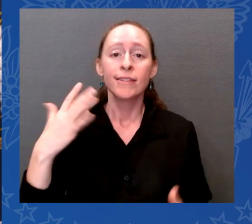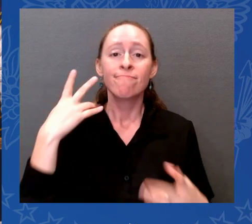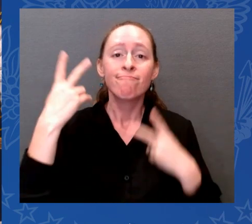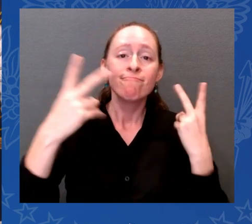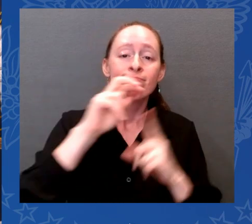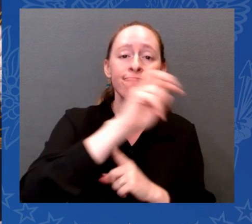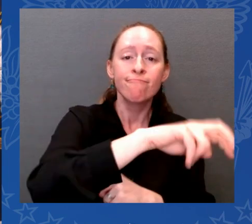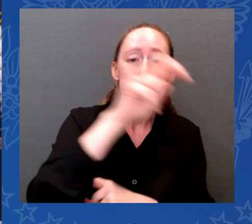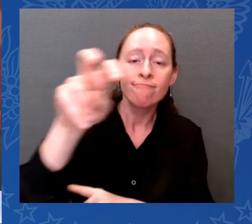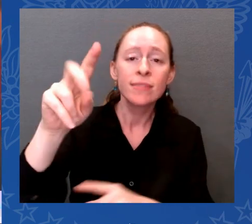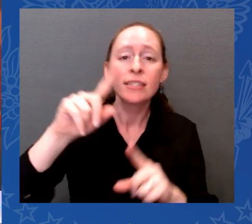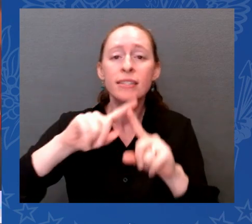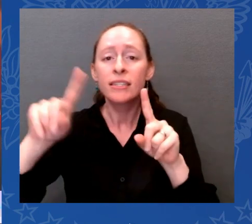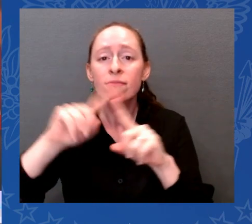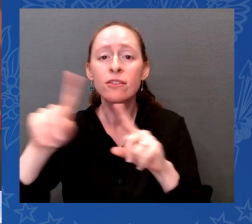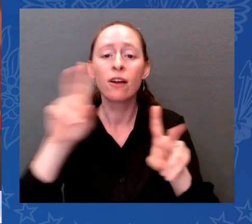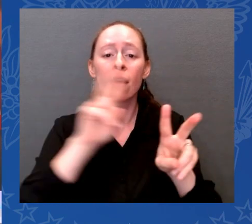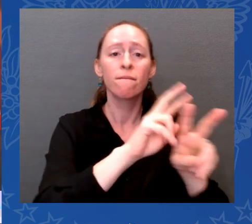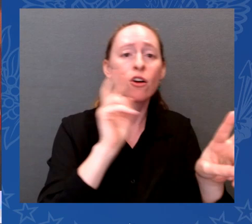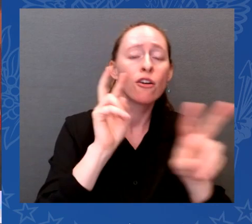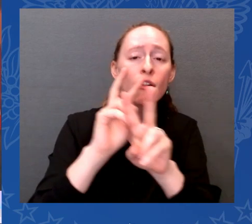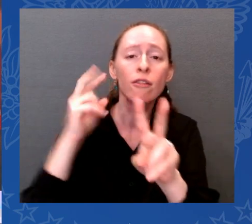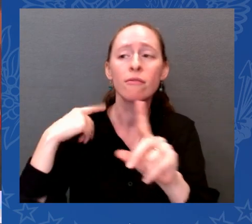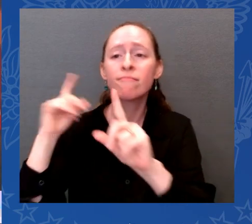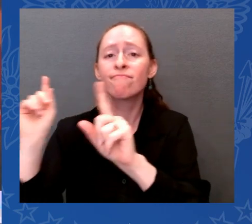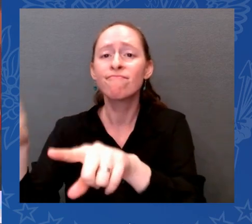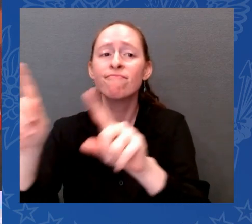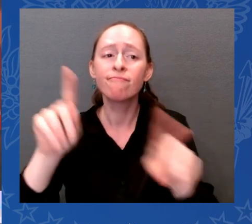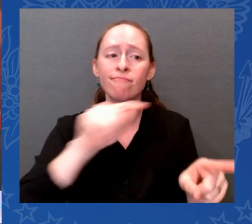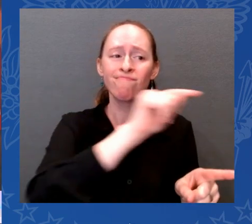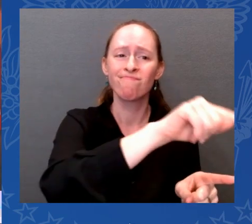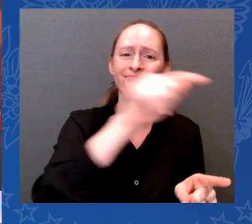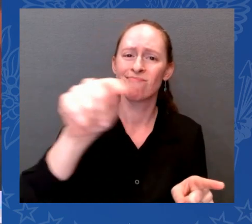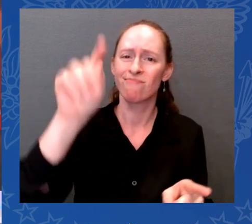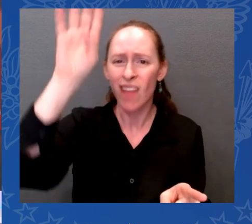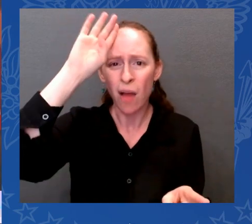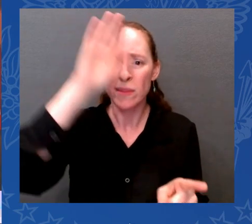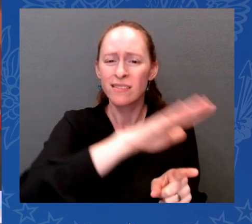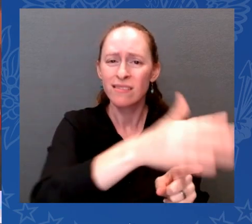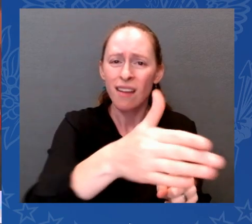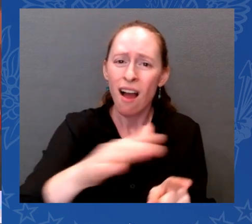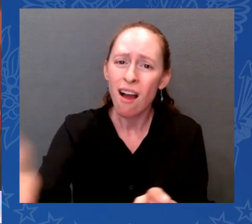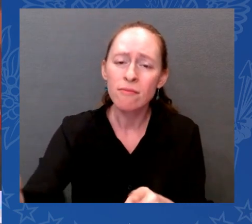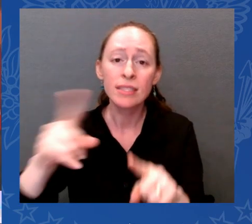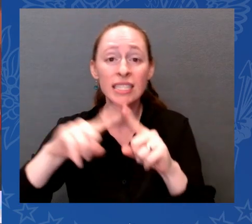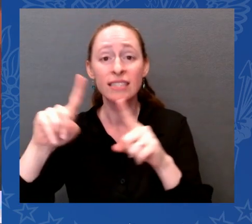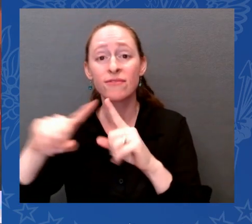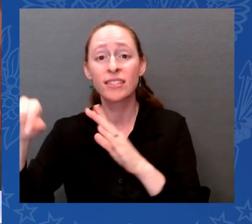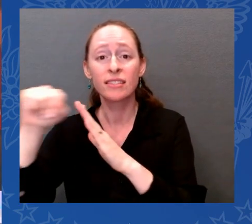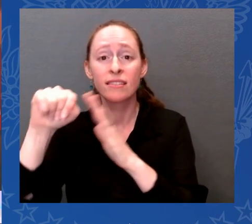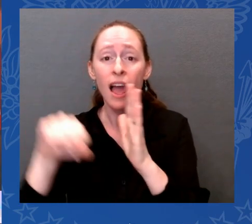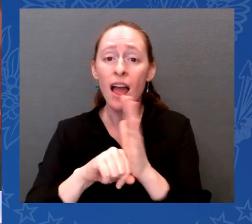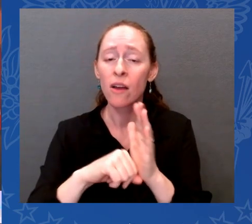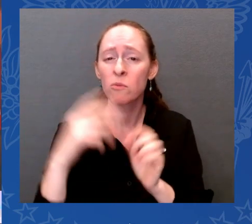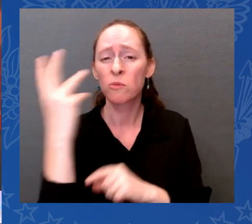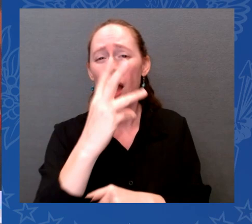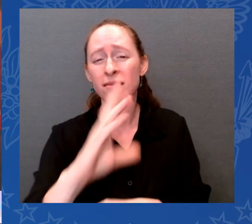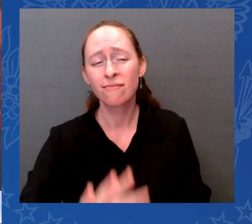19 Hotshots in 2013, to the individuals in my home state that unfortunately are too numerous to name.